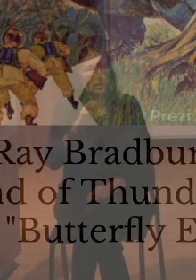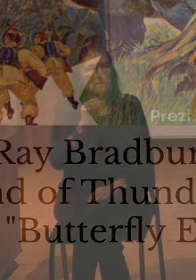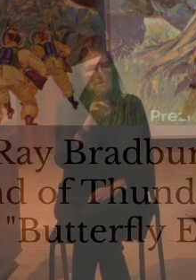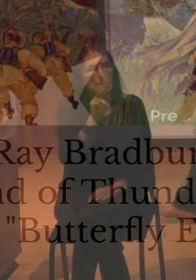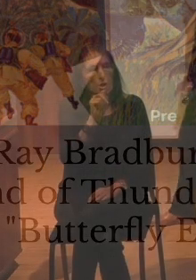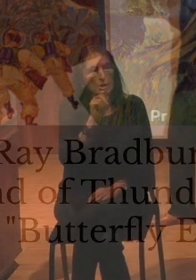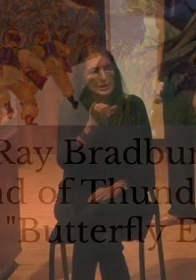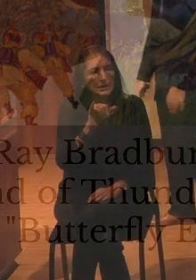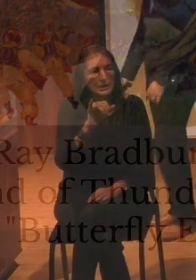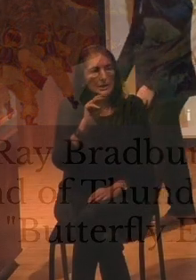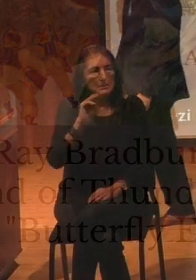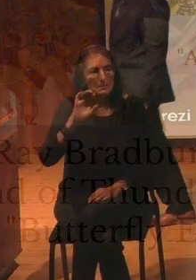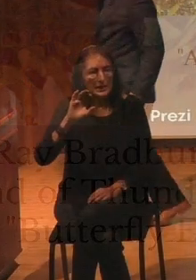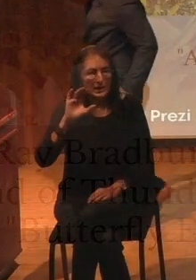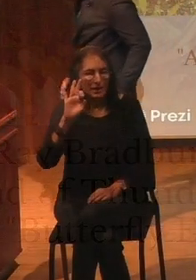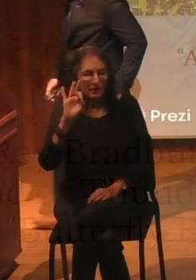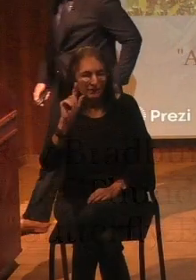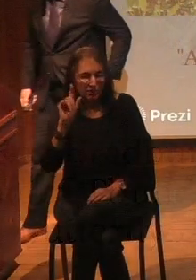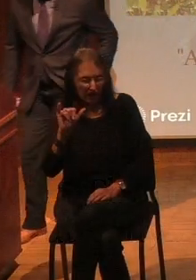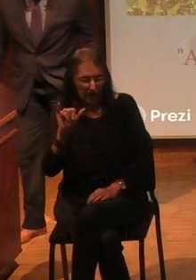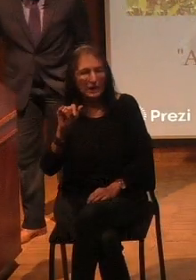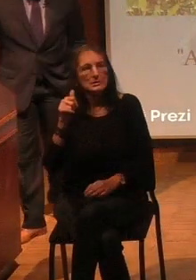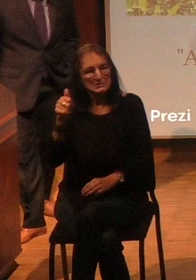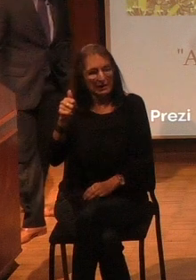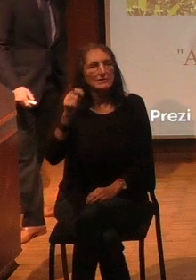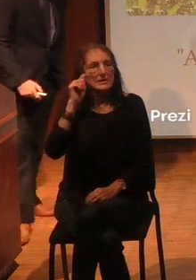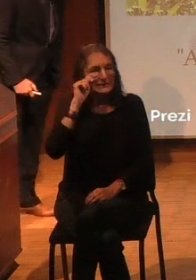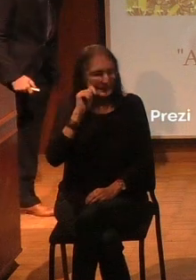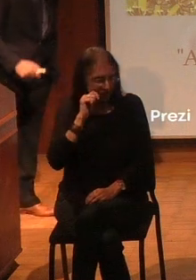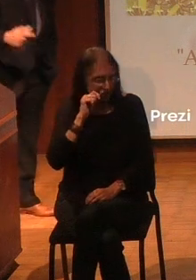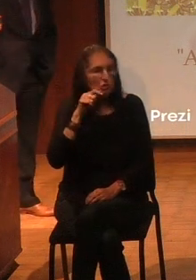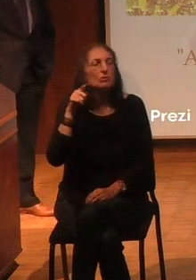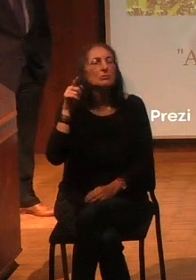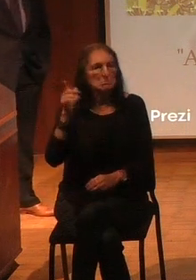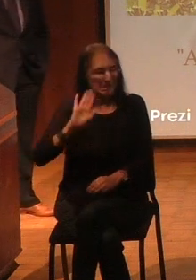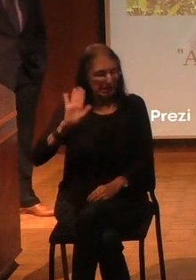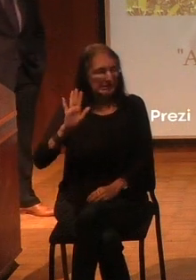who is a teenager in 1985 who meets a wily mad scientist